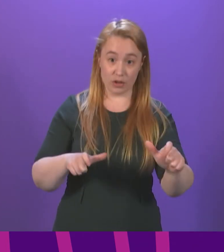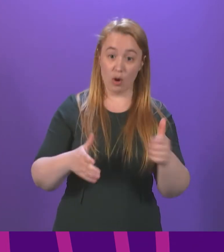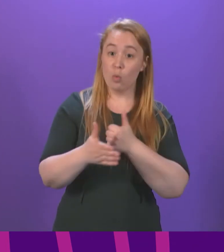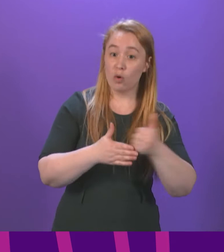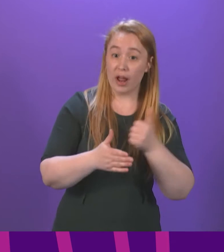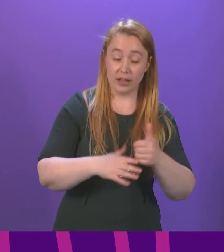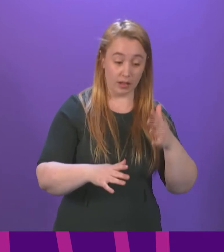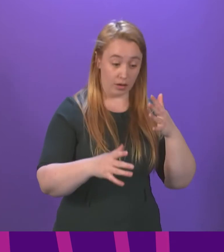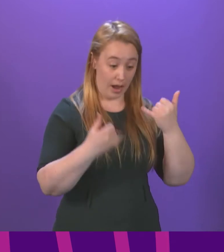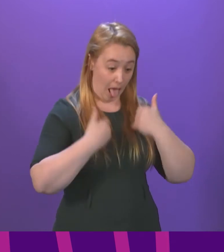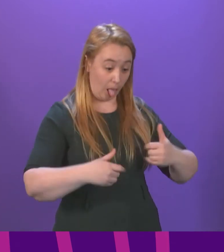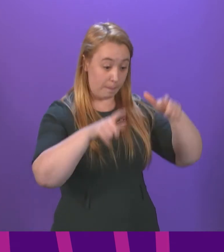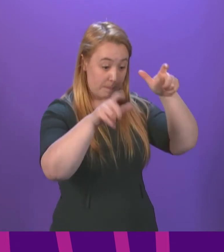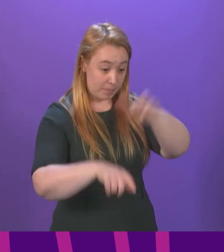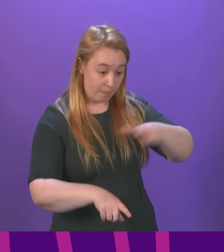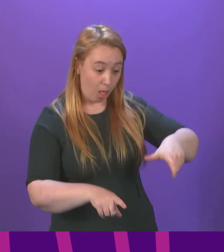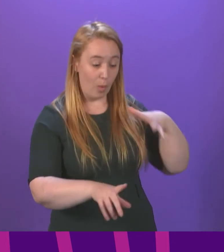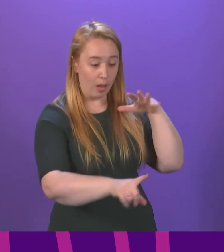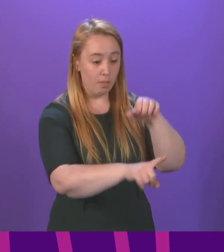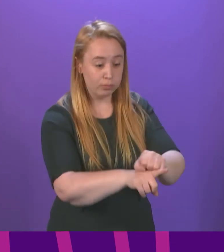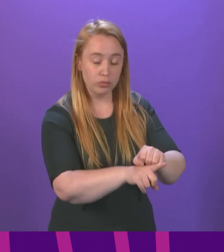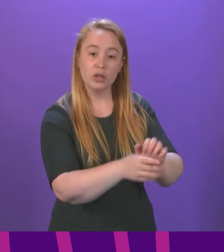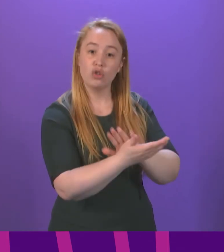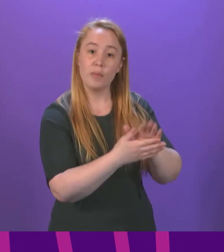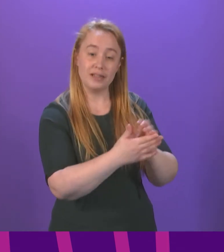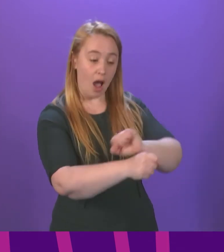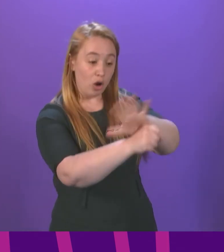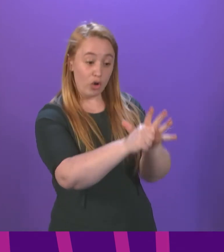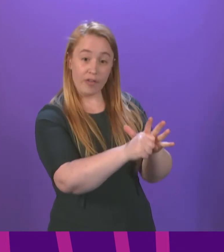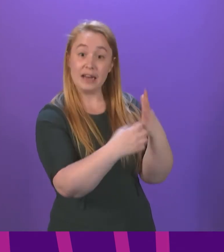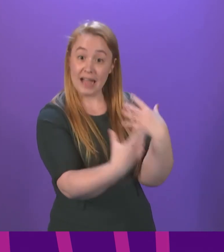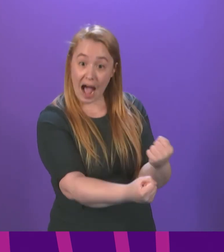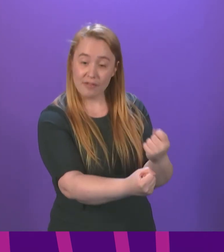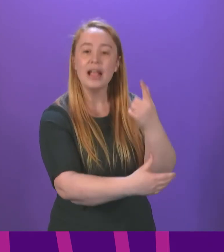people who are ill so that, if they have Covid, they isolate to stop the spread. We will test